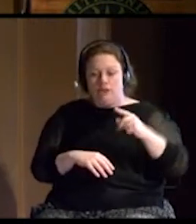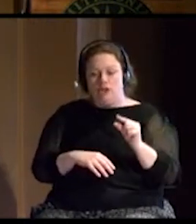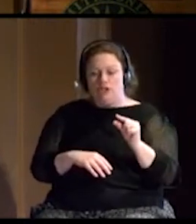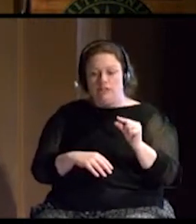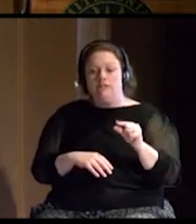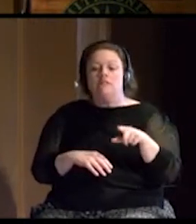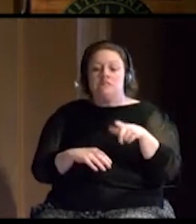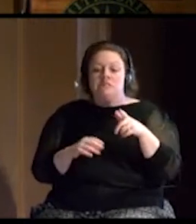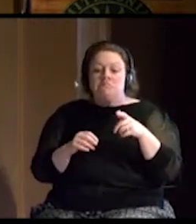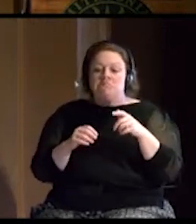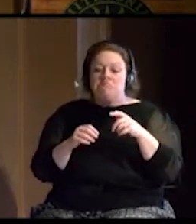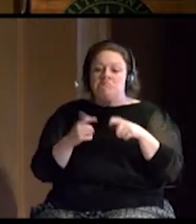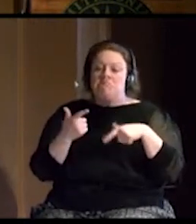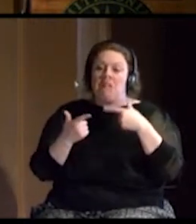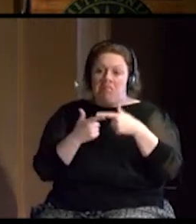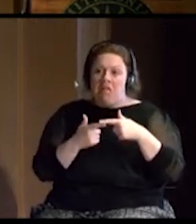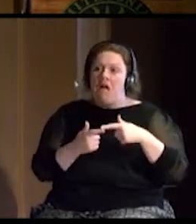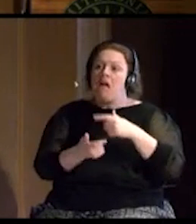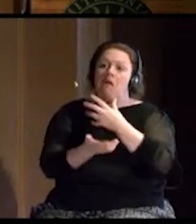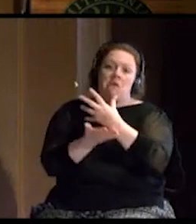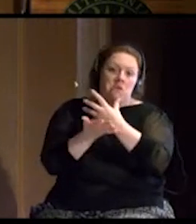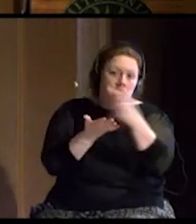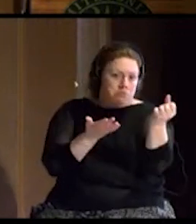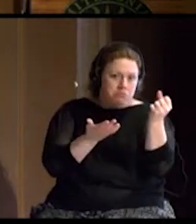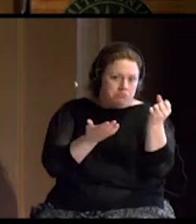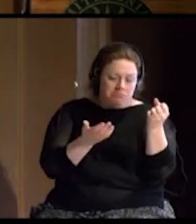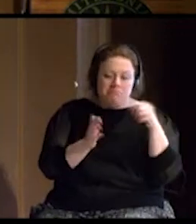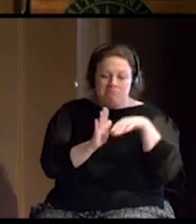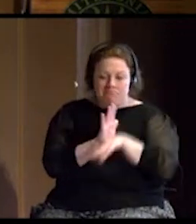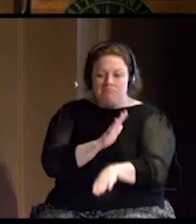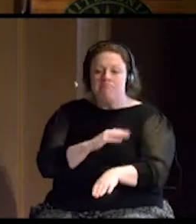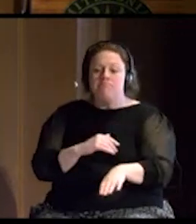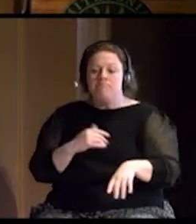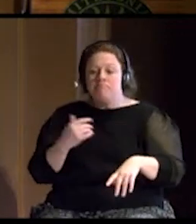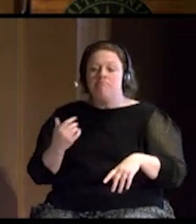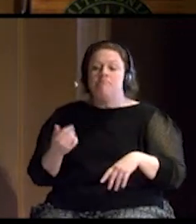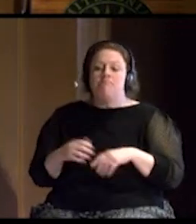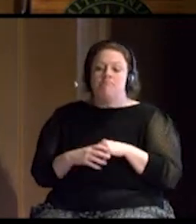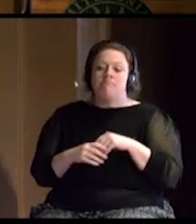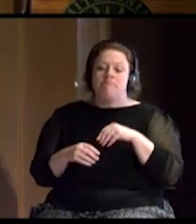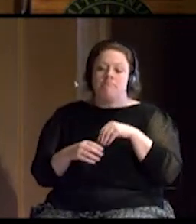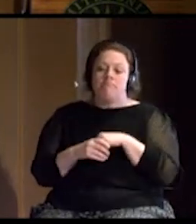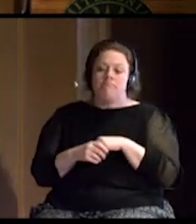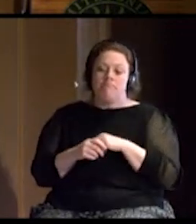allowed the occupation of newly-released niches along the benthic/pelagic ecological axis.